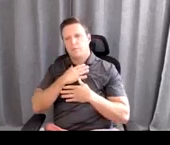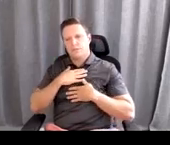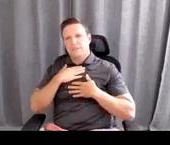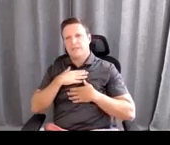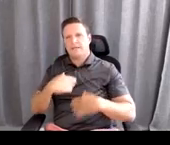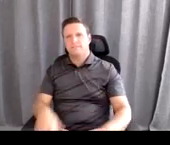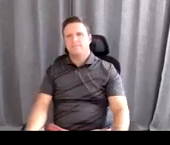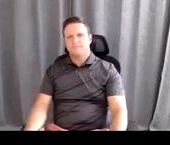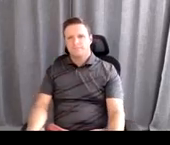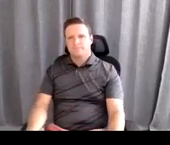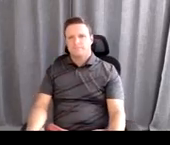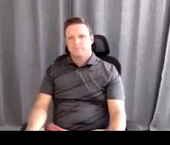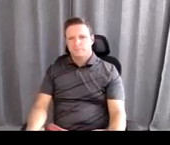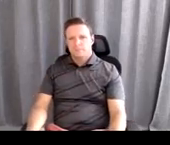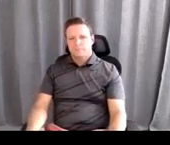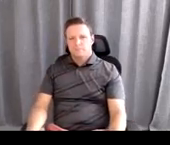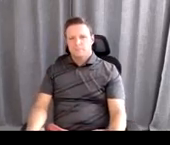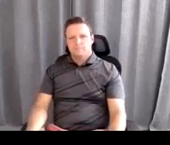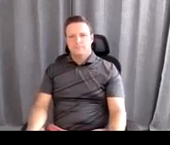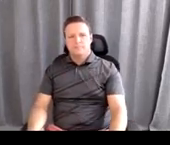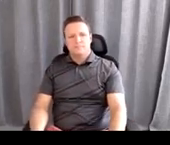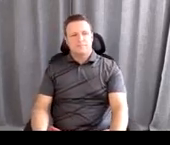So the framework involves these three areas